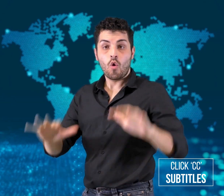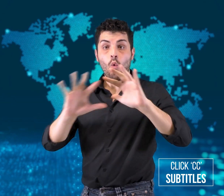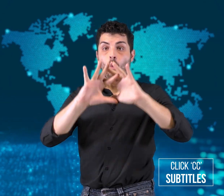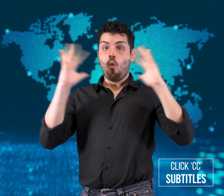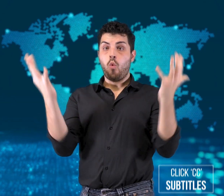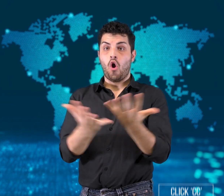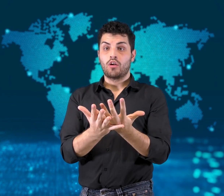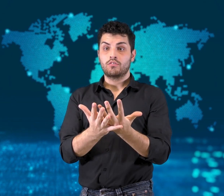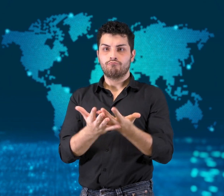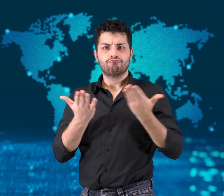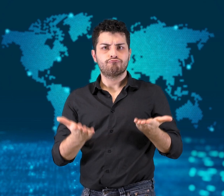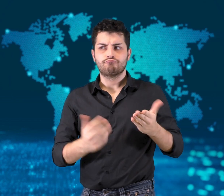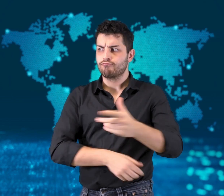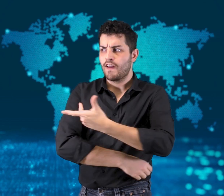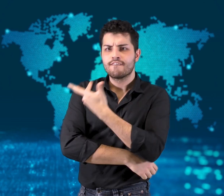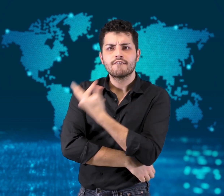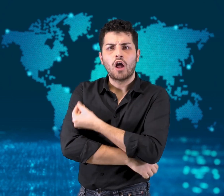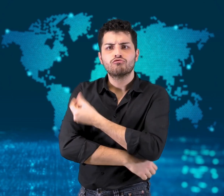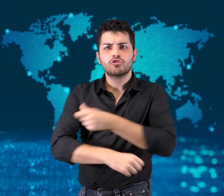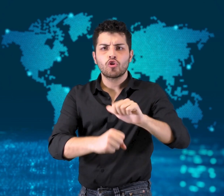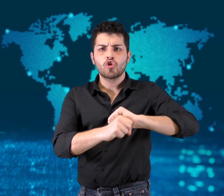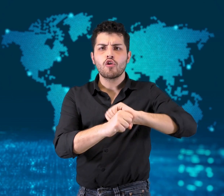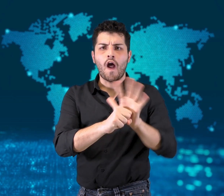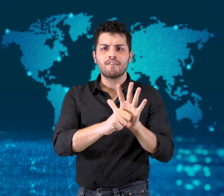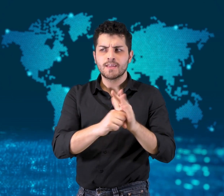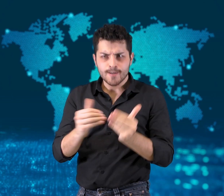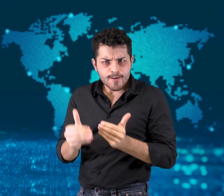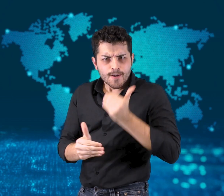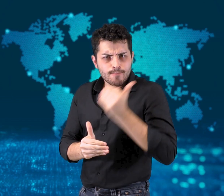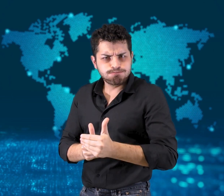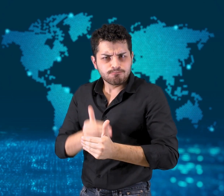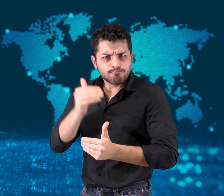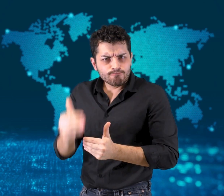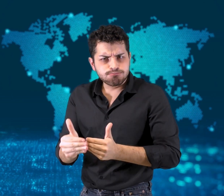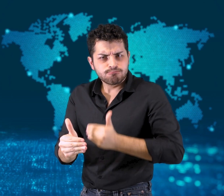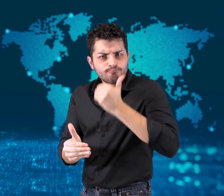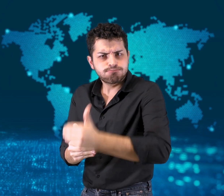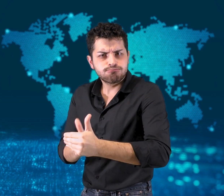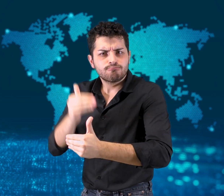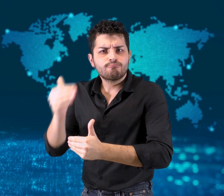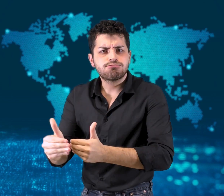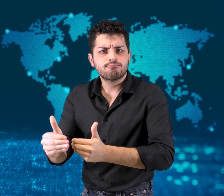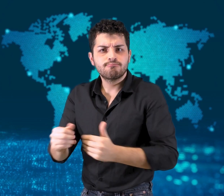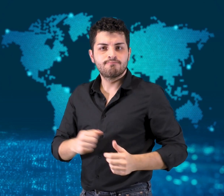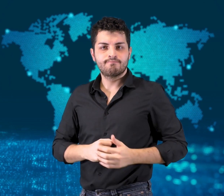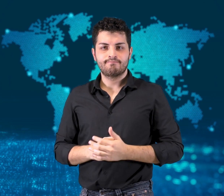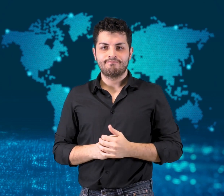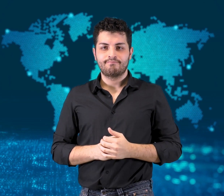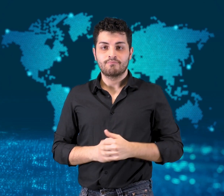COVID-19 vaccine makes progress.